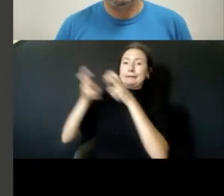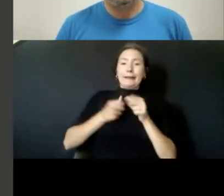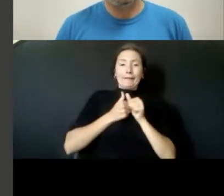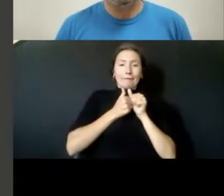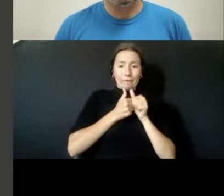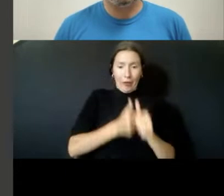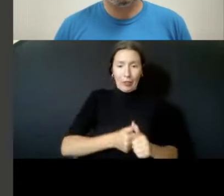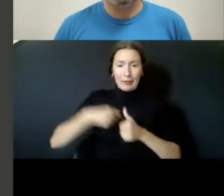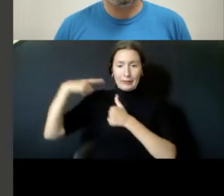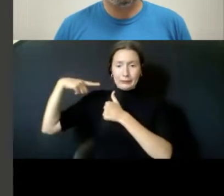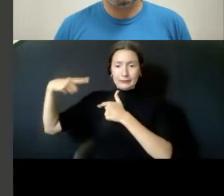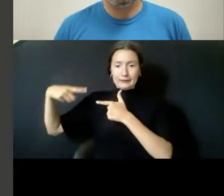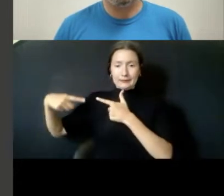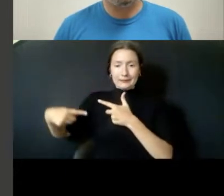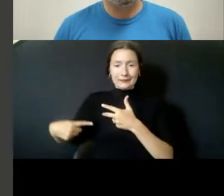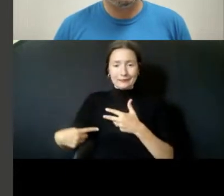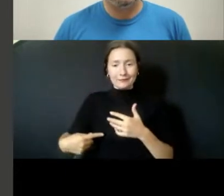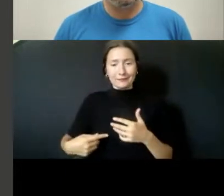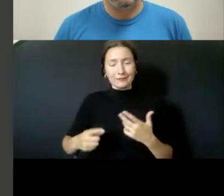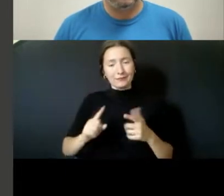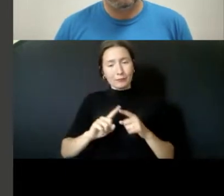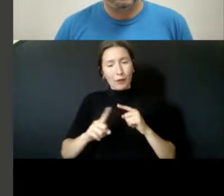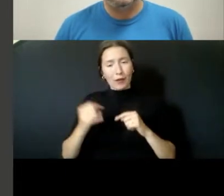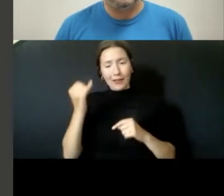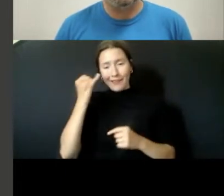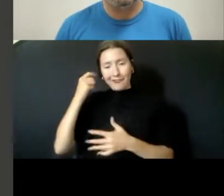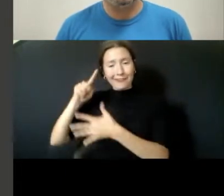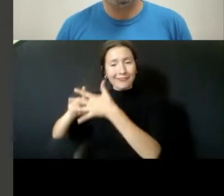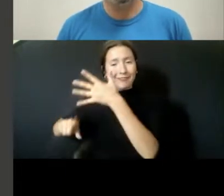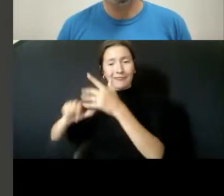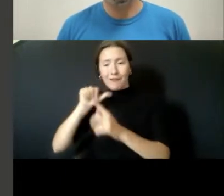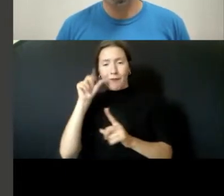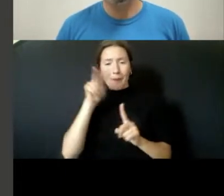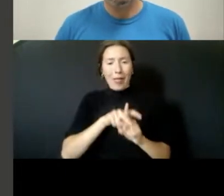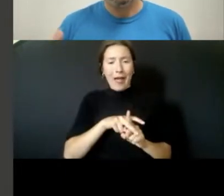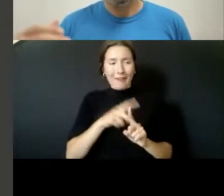relevant to you or as accurate as they should be because your constraints are different than ours